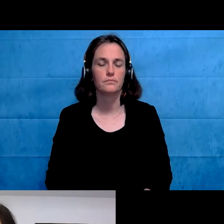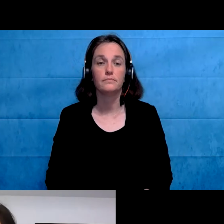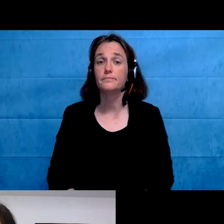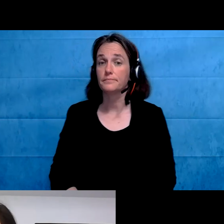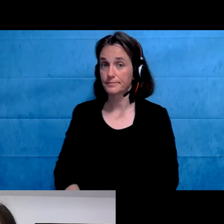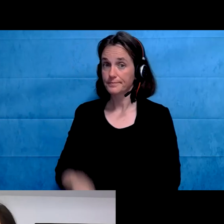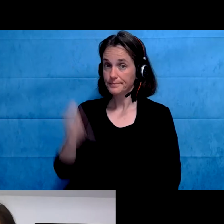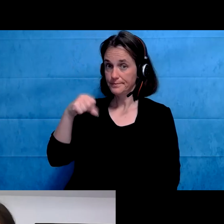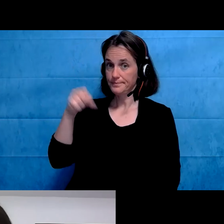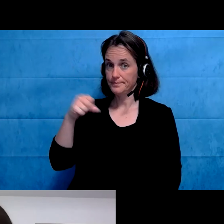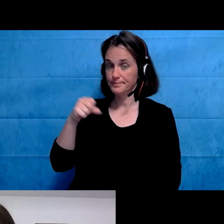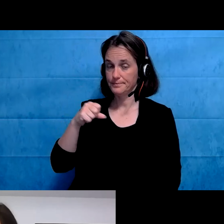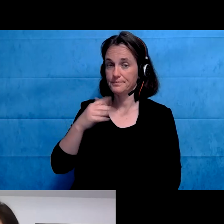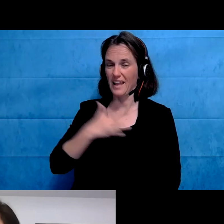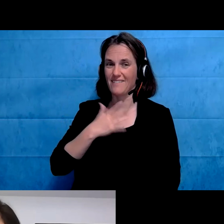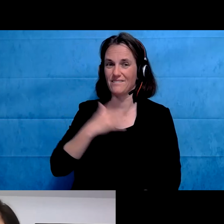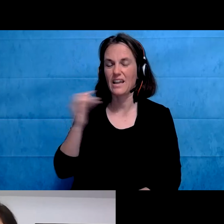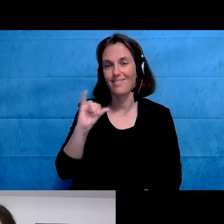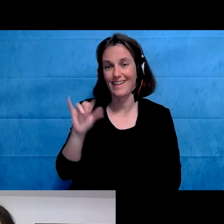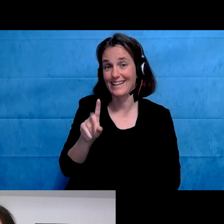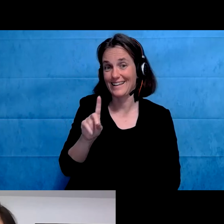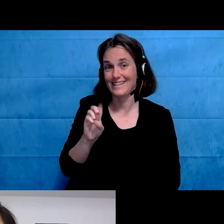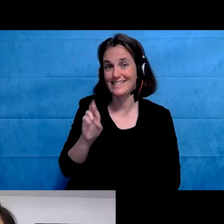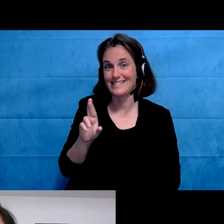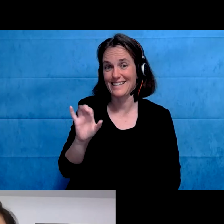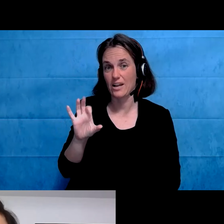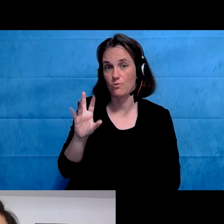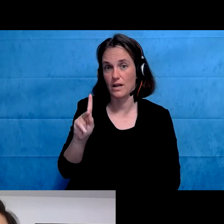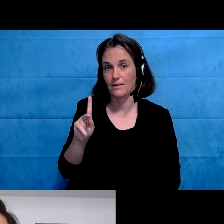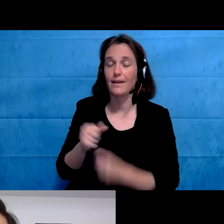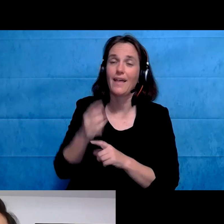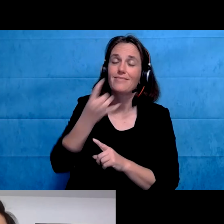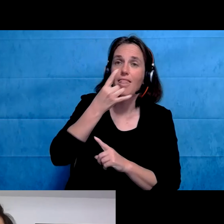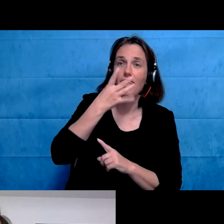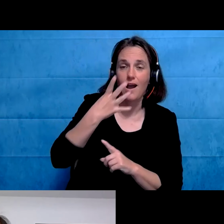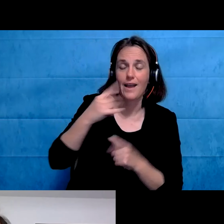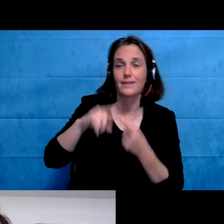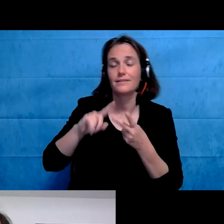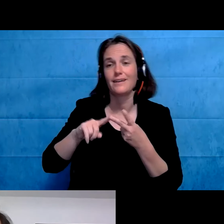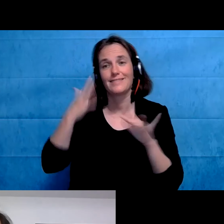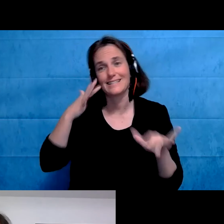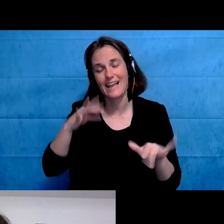Yeah, I feel, like kind of what Derek touched on, the light, the sound, the trauma, just kind of how, when you go and see a performance,